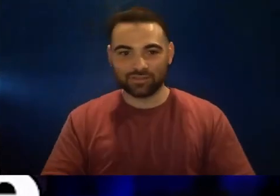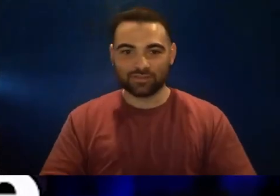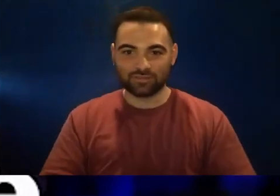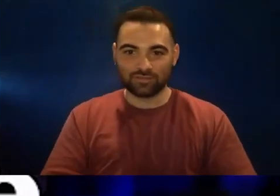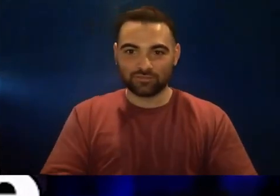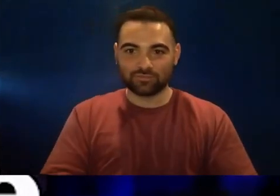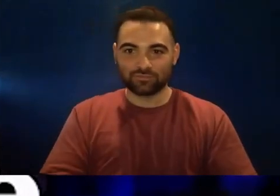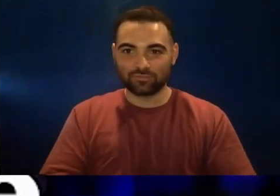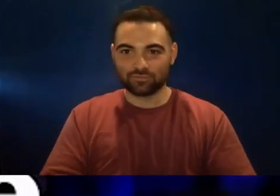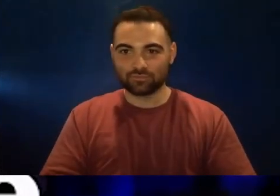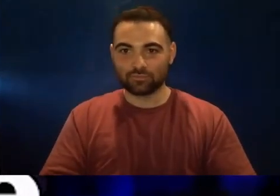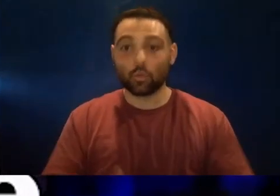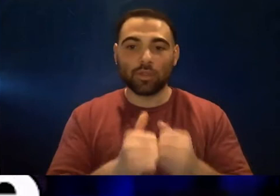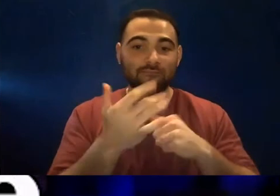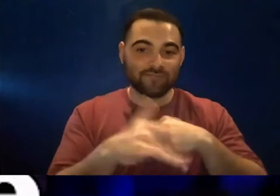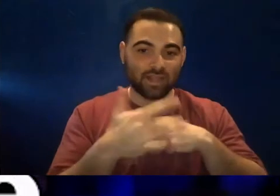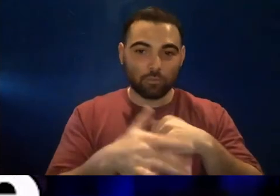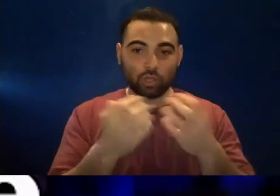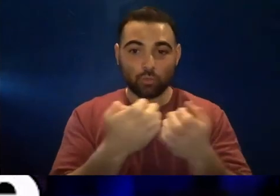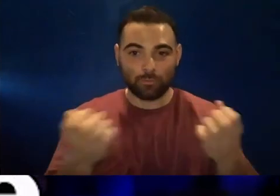With available equipment, what equipment I already have.